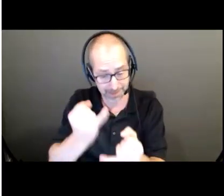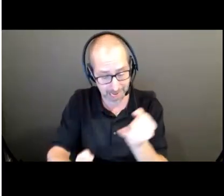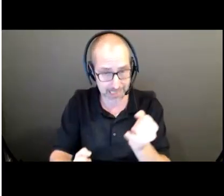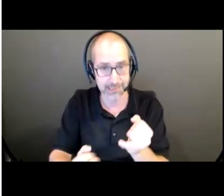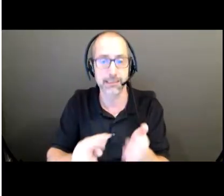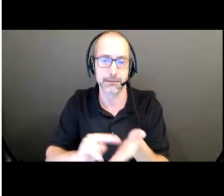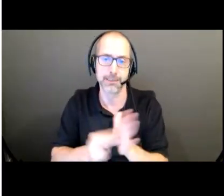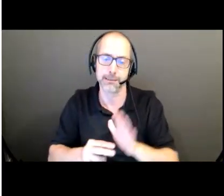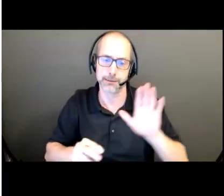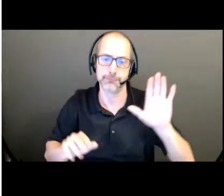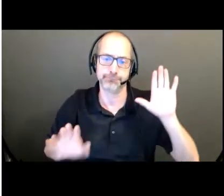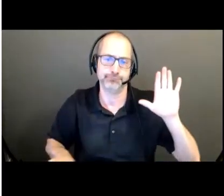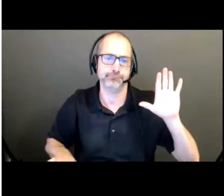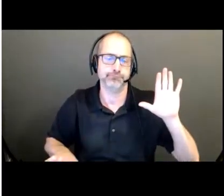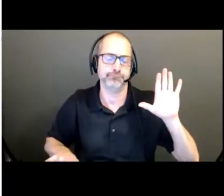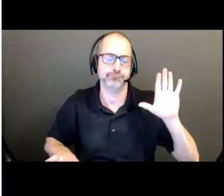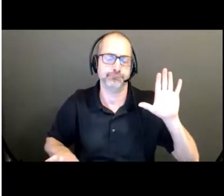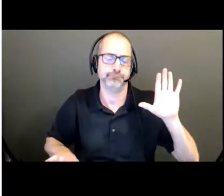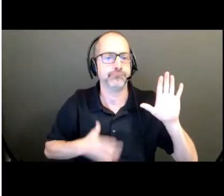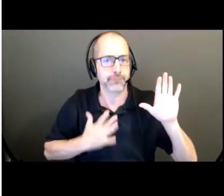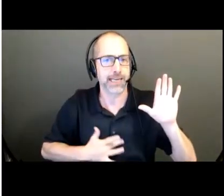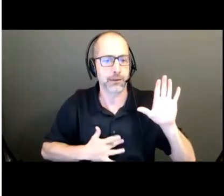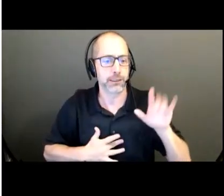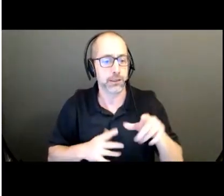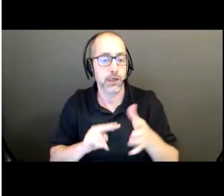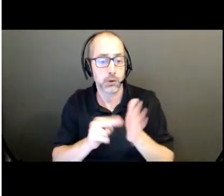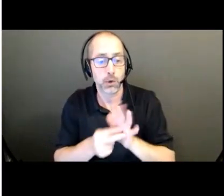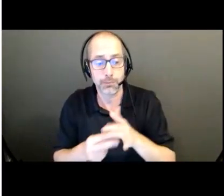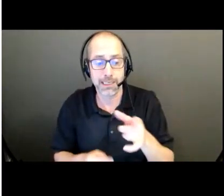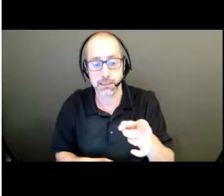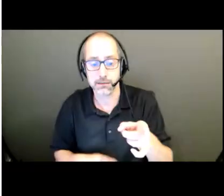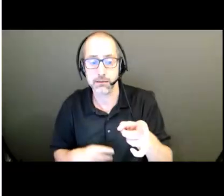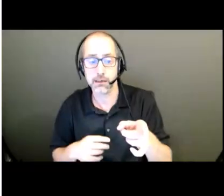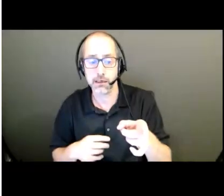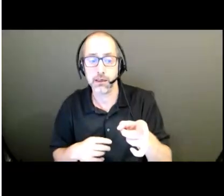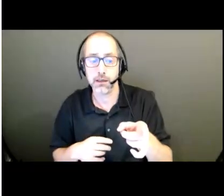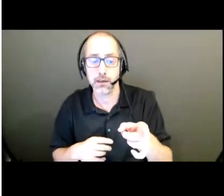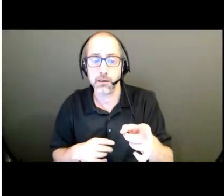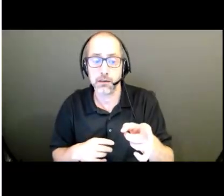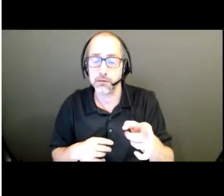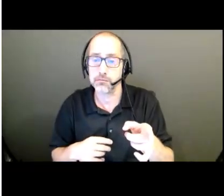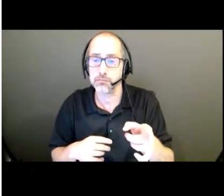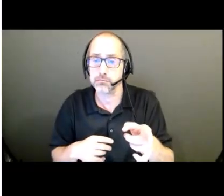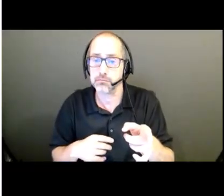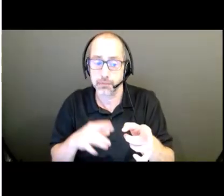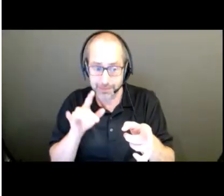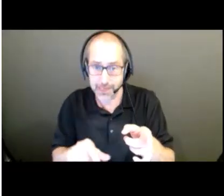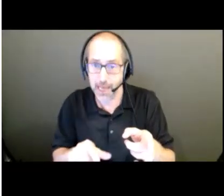Here you will end the application with your declaration that confirms everything